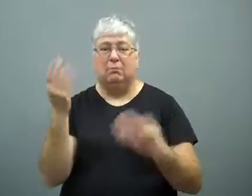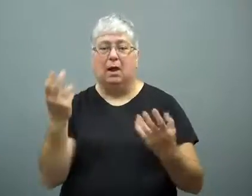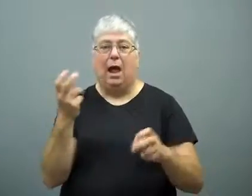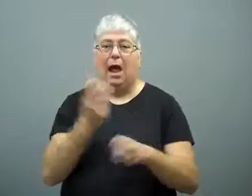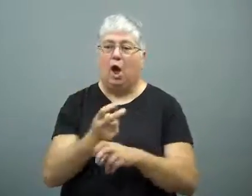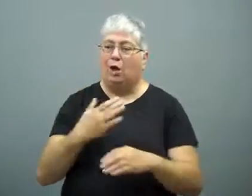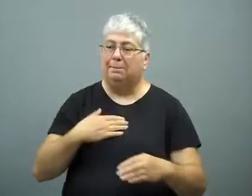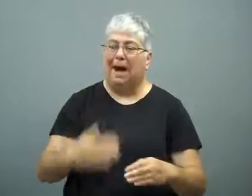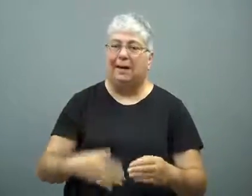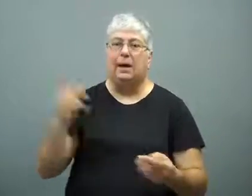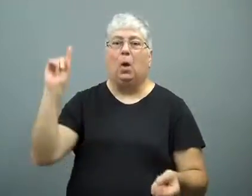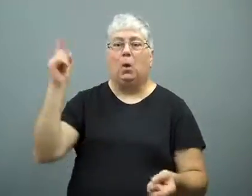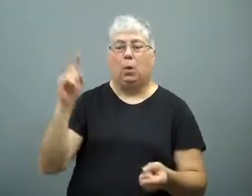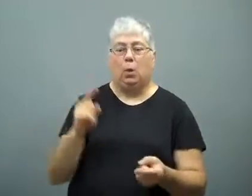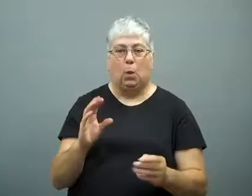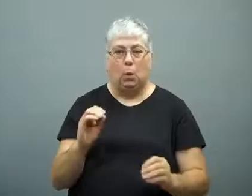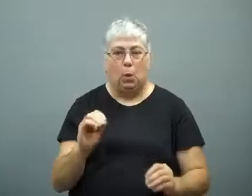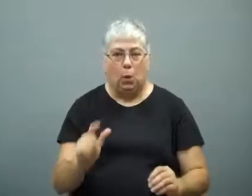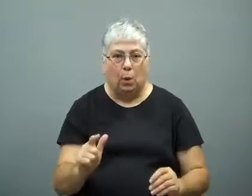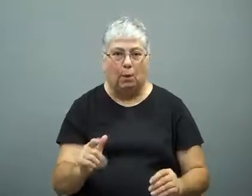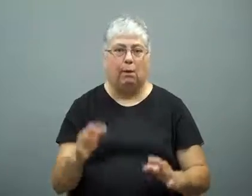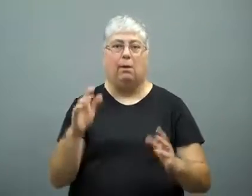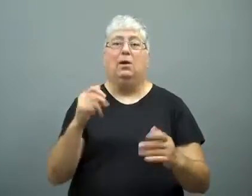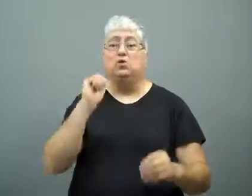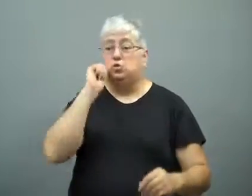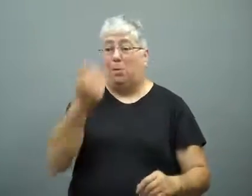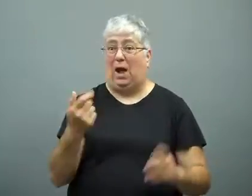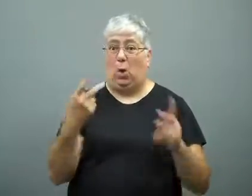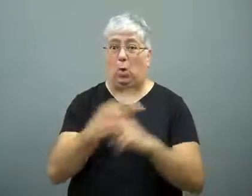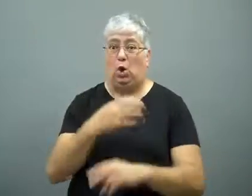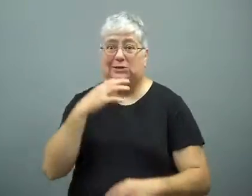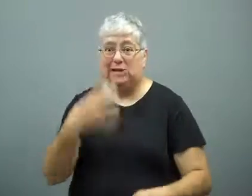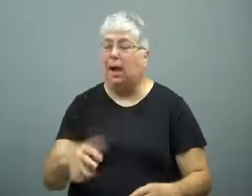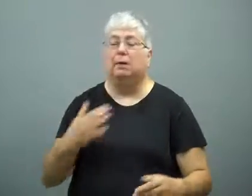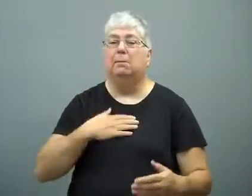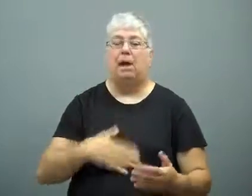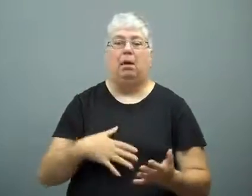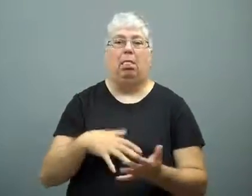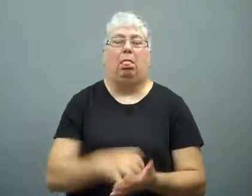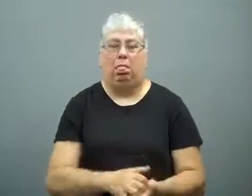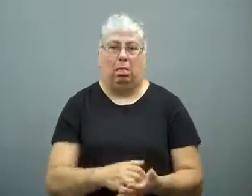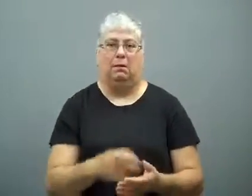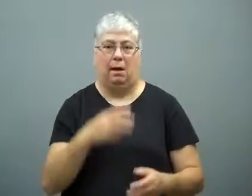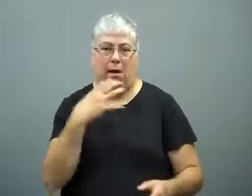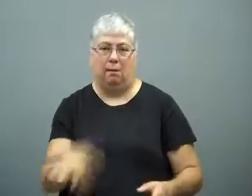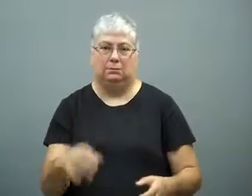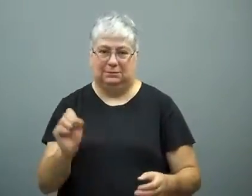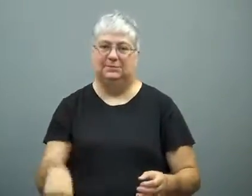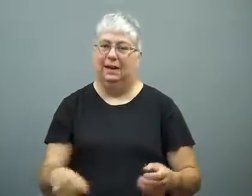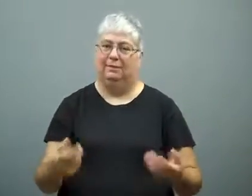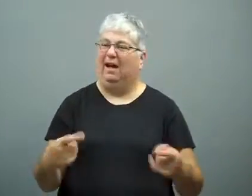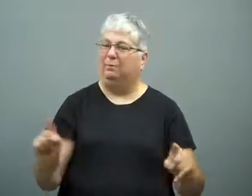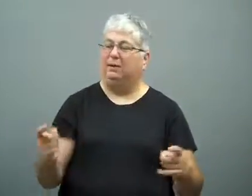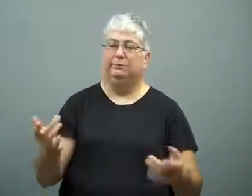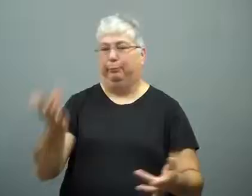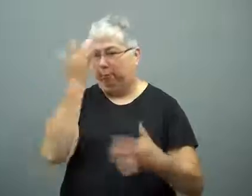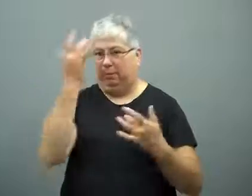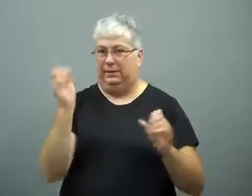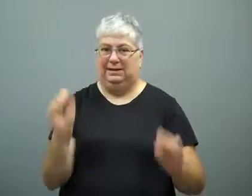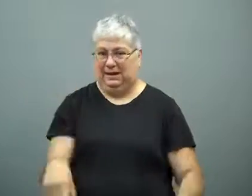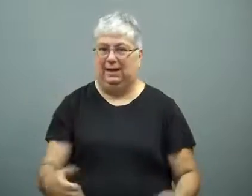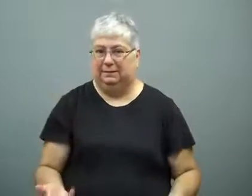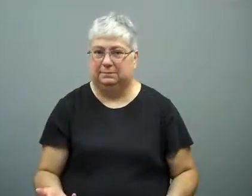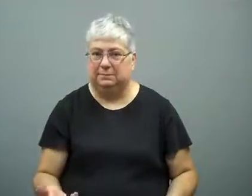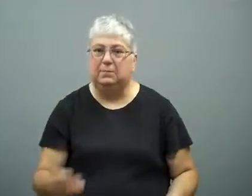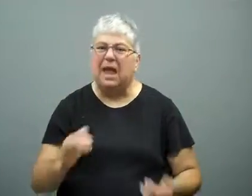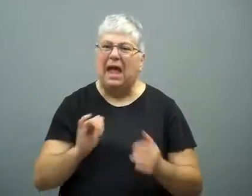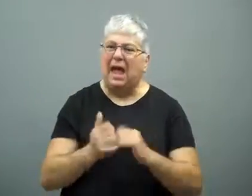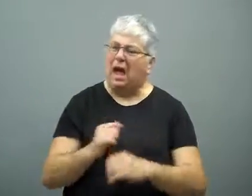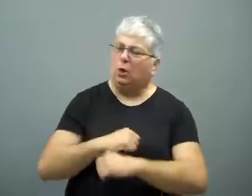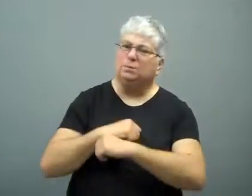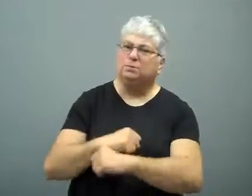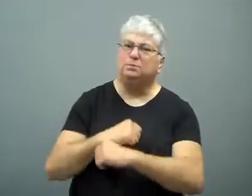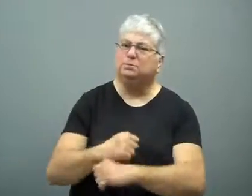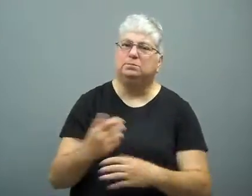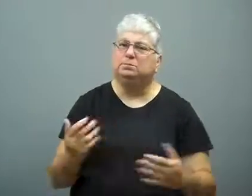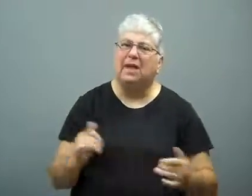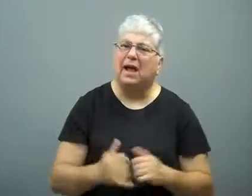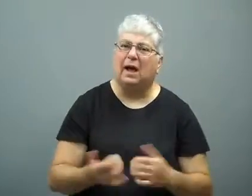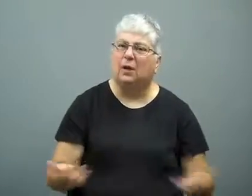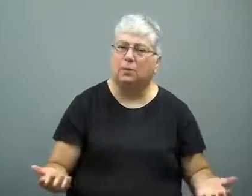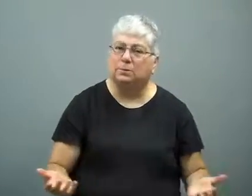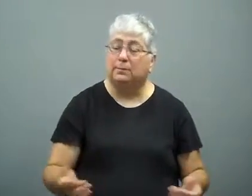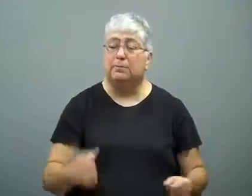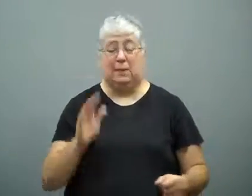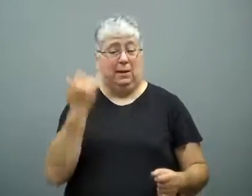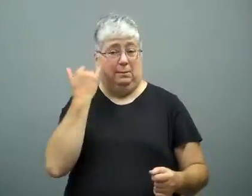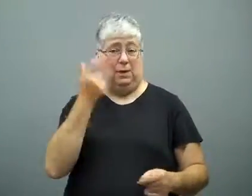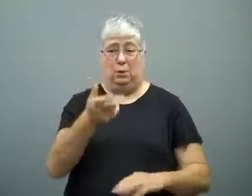the body can't cool down properly, and will suffer when it is hot the next day.